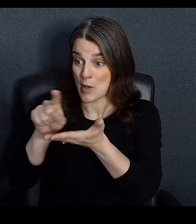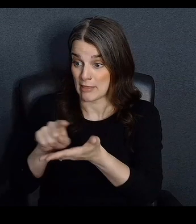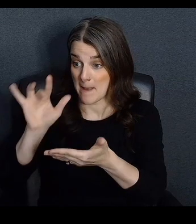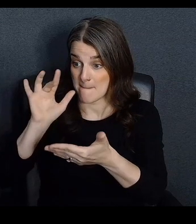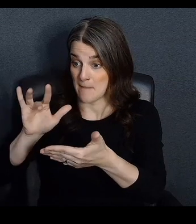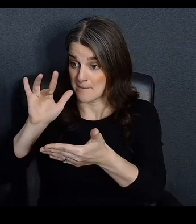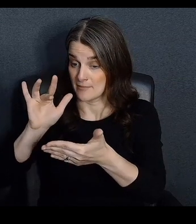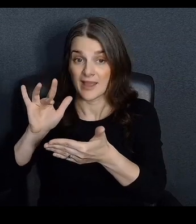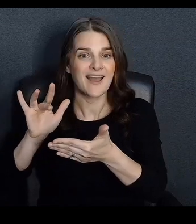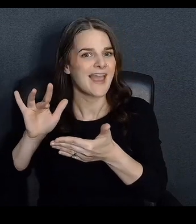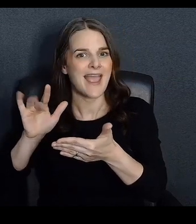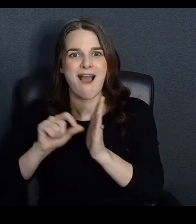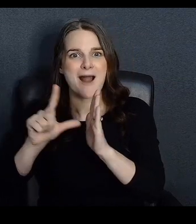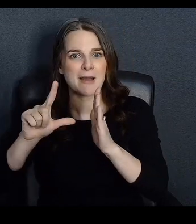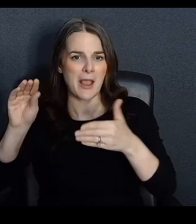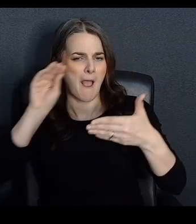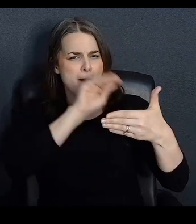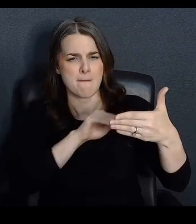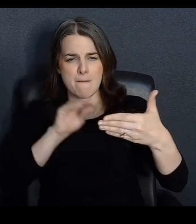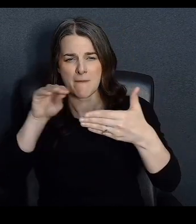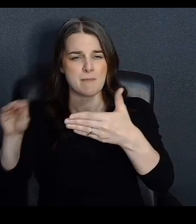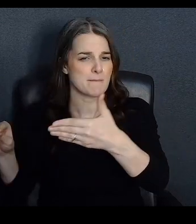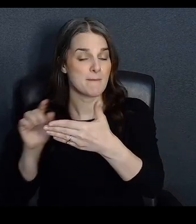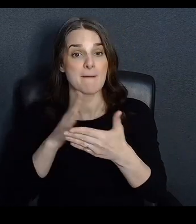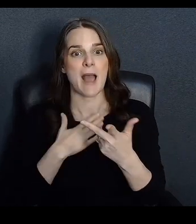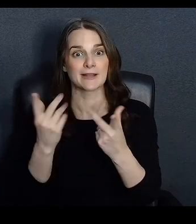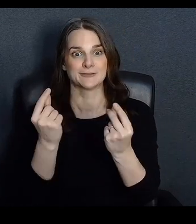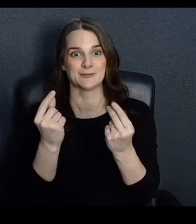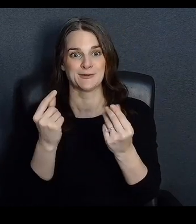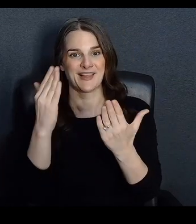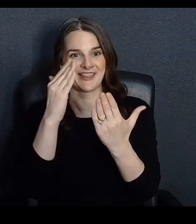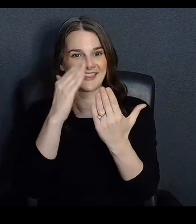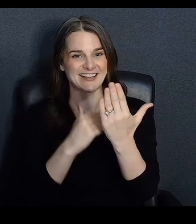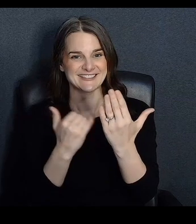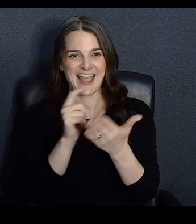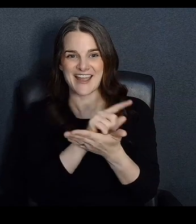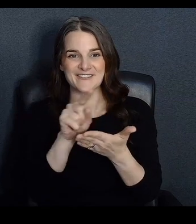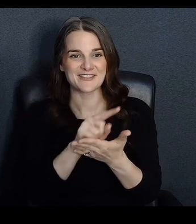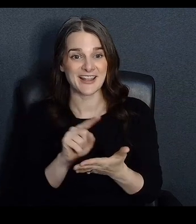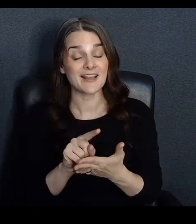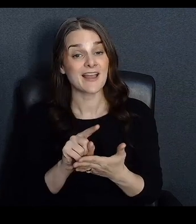And now, that task will automatically be filled in on my to-do list every single week. So when I check it off for this week,